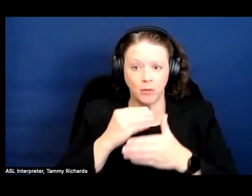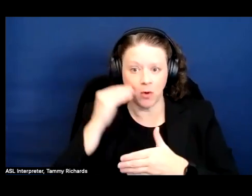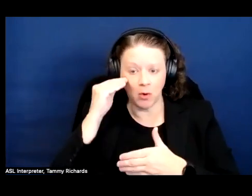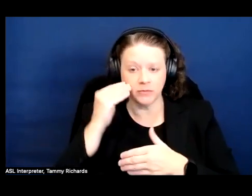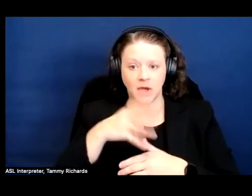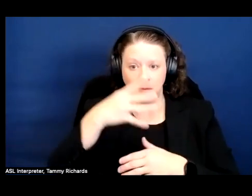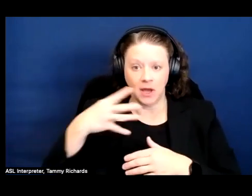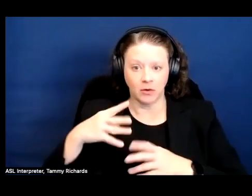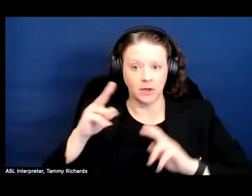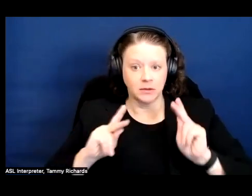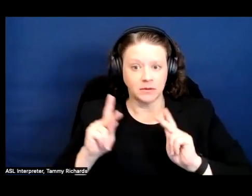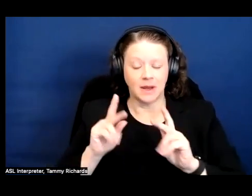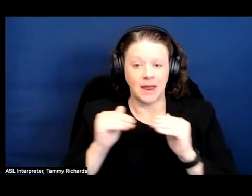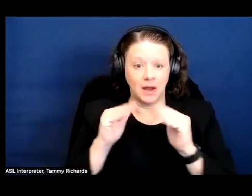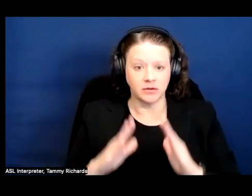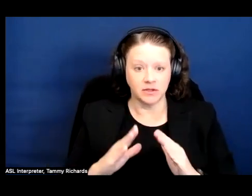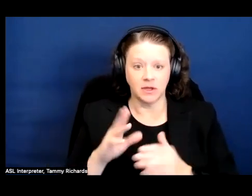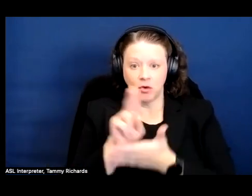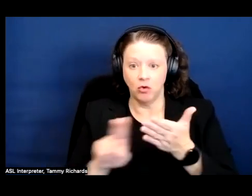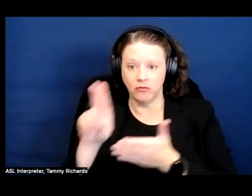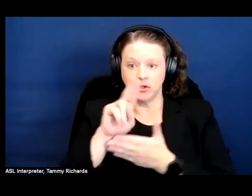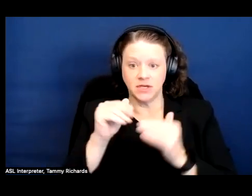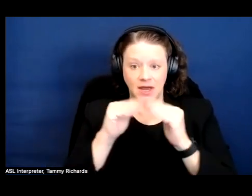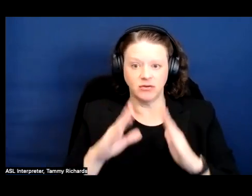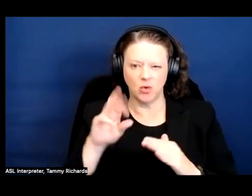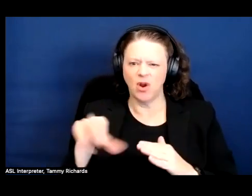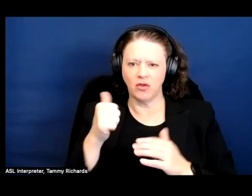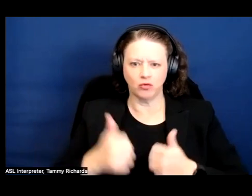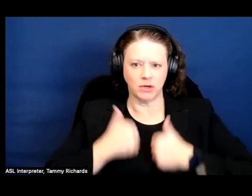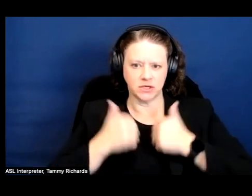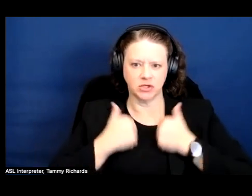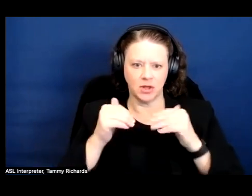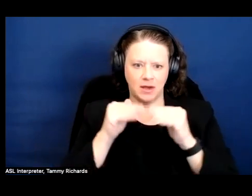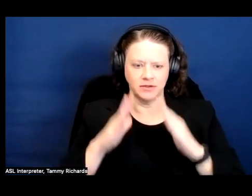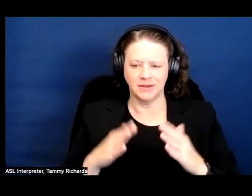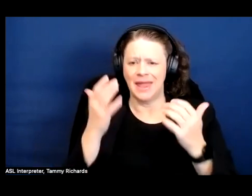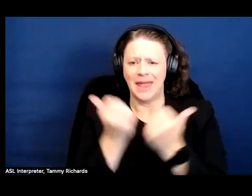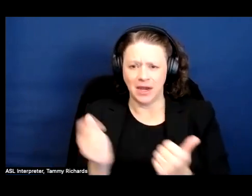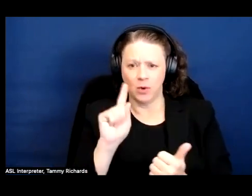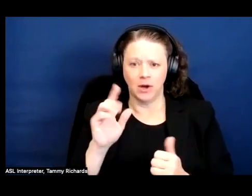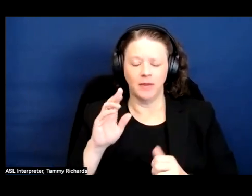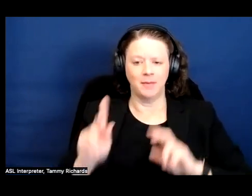or agreements to additional terms and conditions. That state law provision has not been challenged,